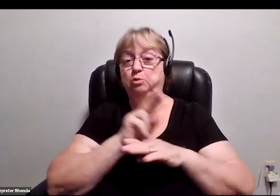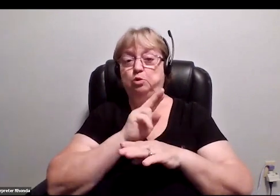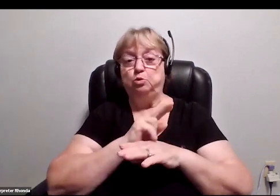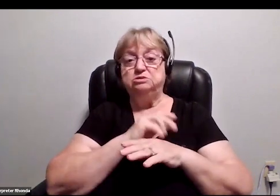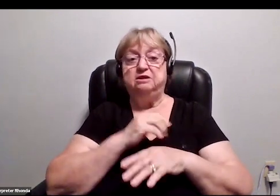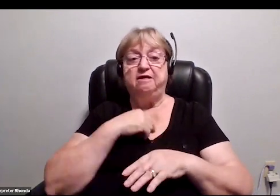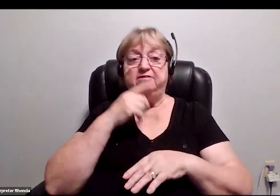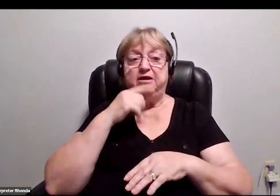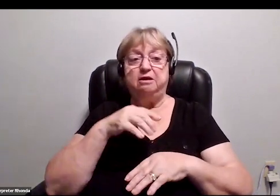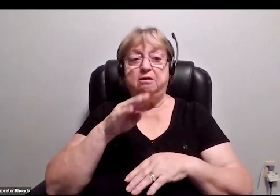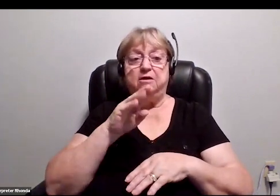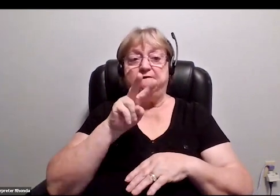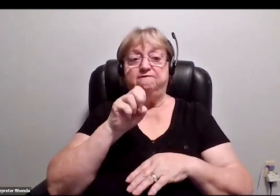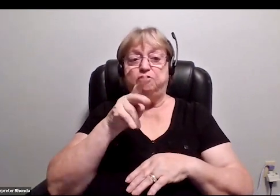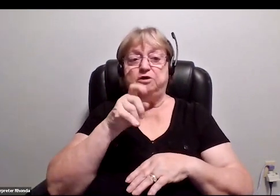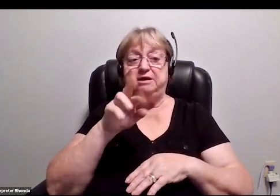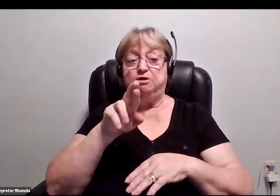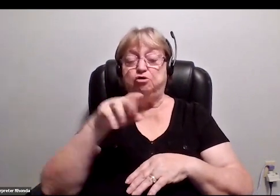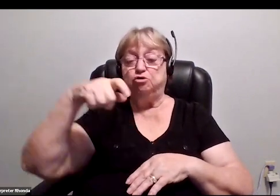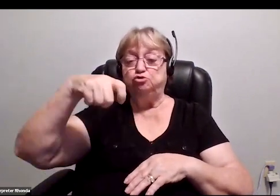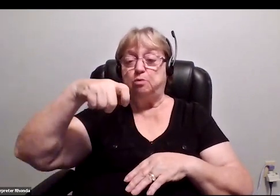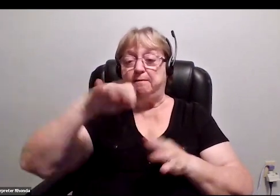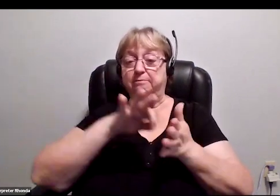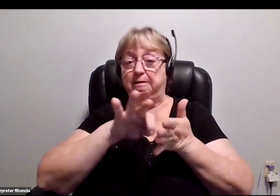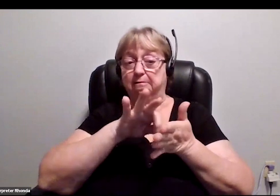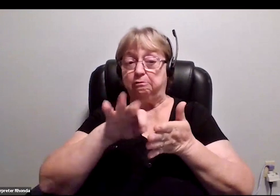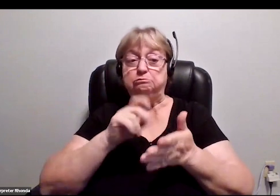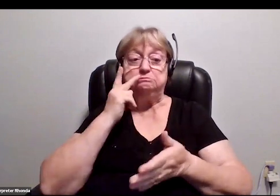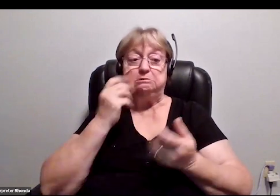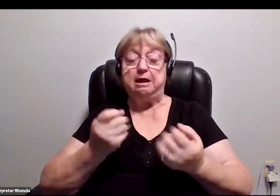to count how many drops of base went into our cup of acid.